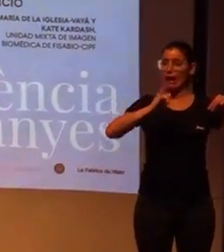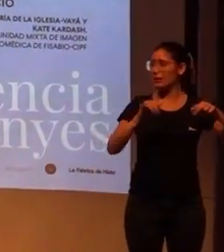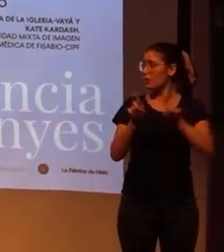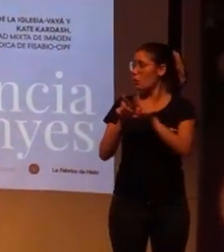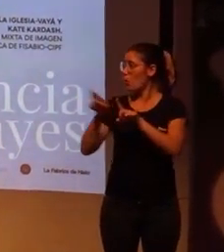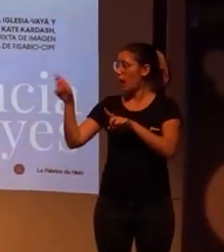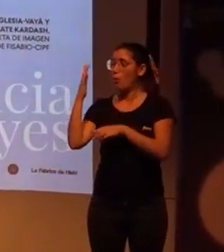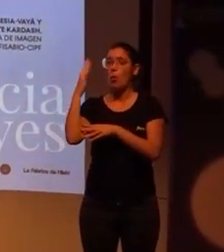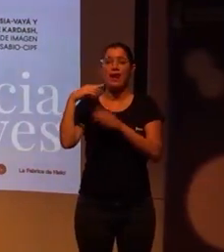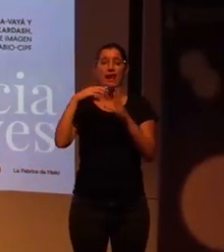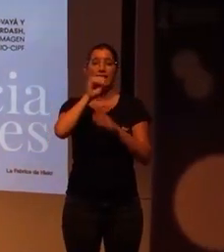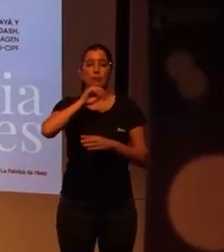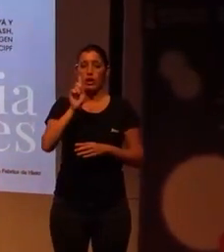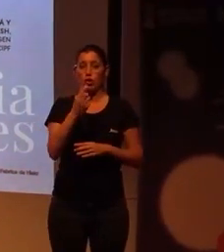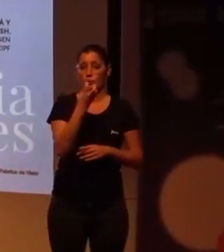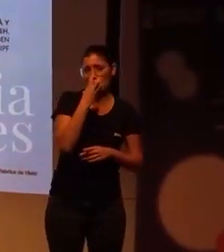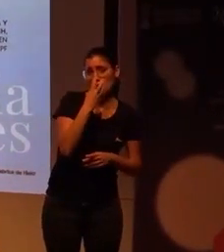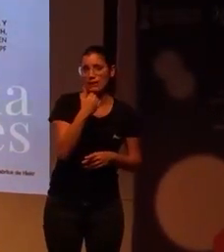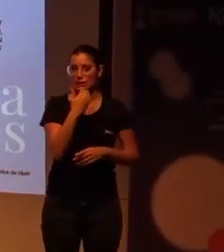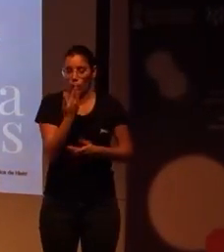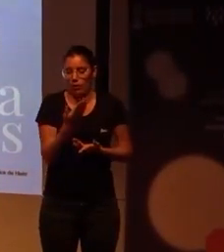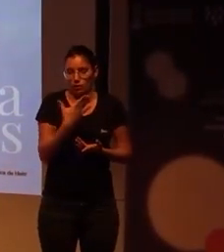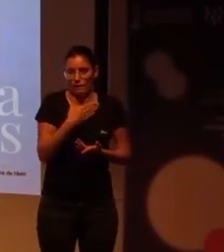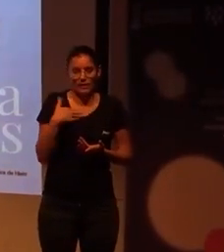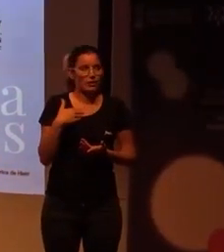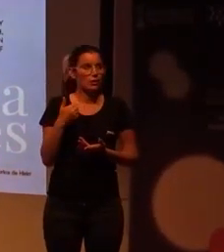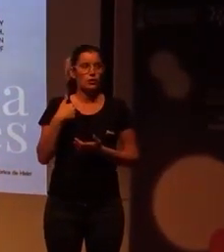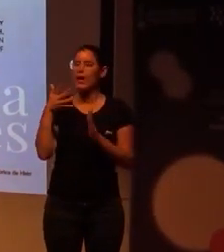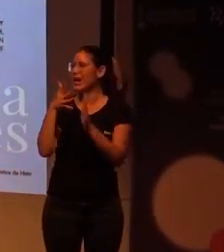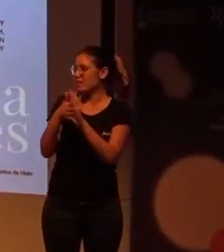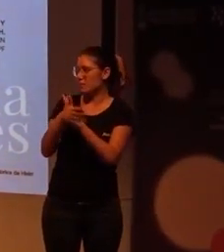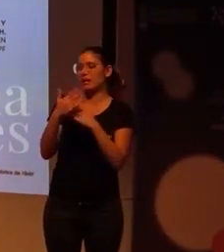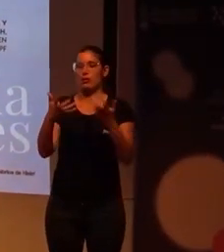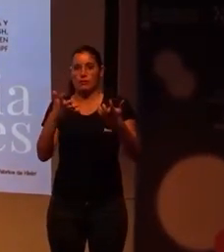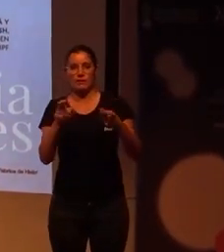a lemon tree, maybe some tomatoes or something like that. You have already explained the social benefits for each one,